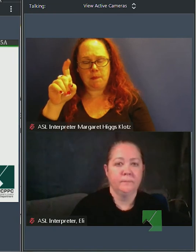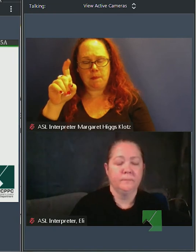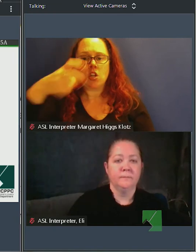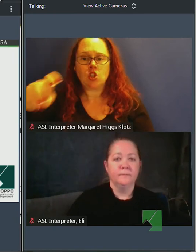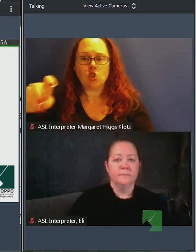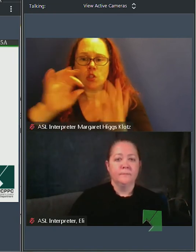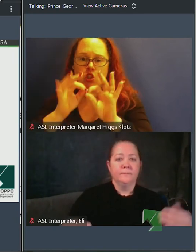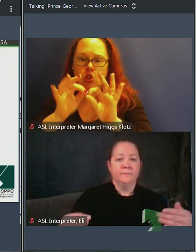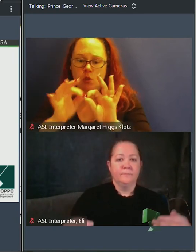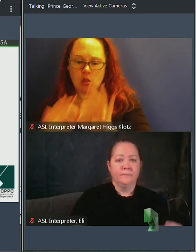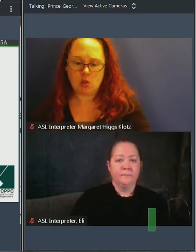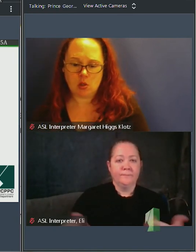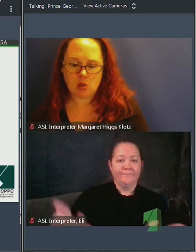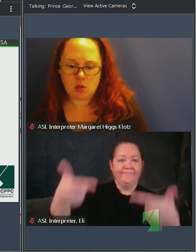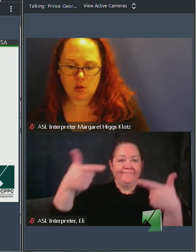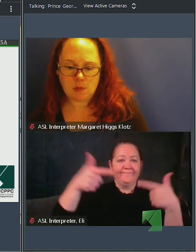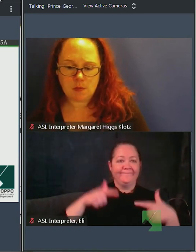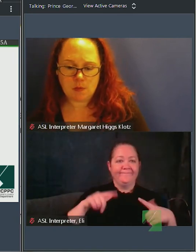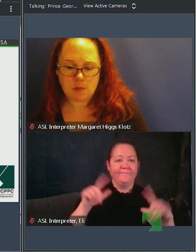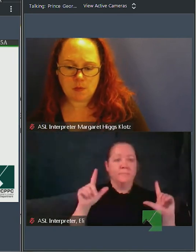I cannot answer that question, but I,